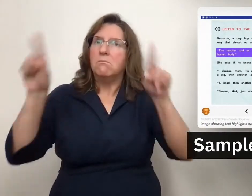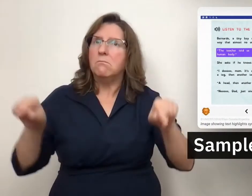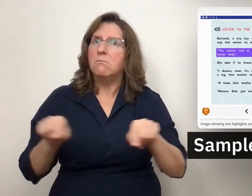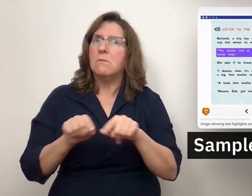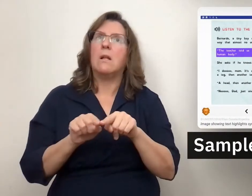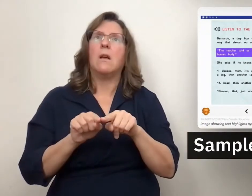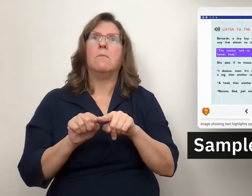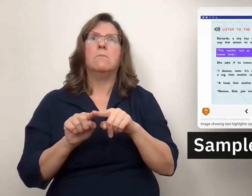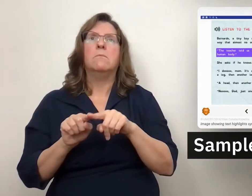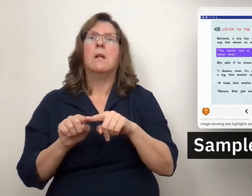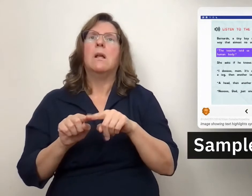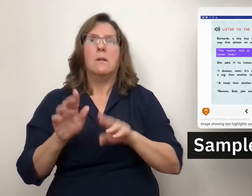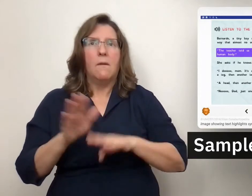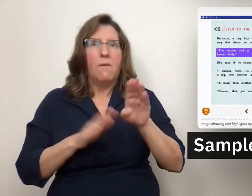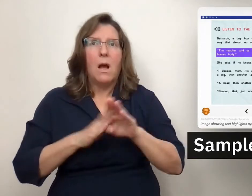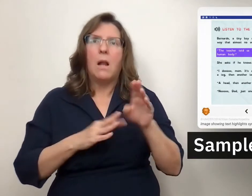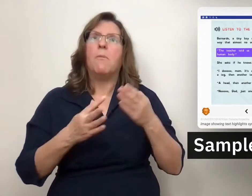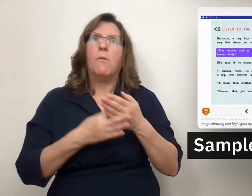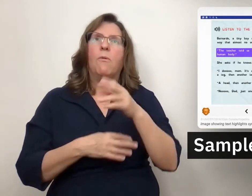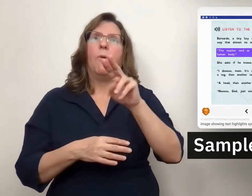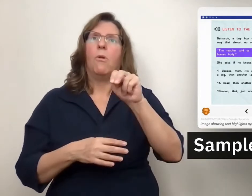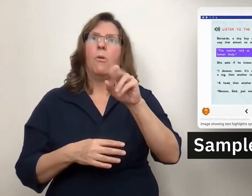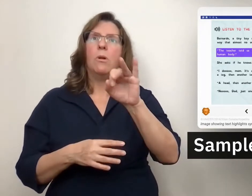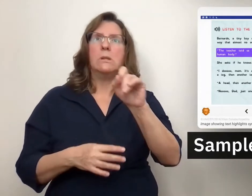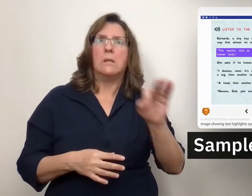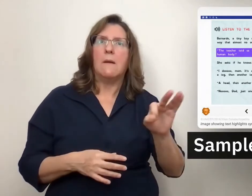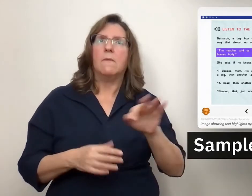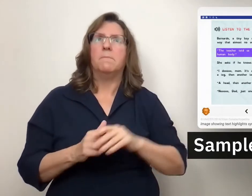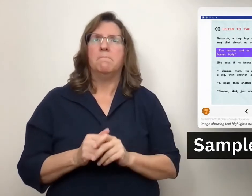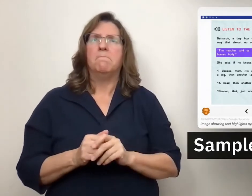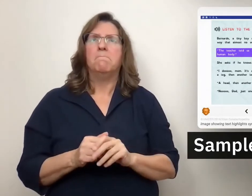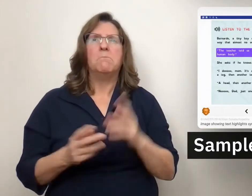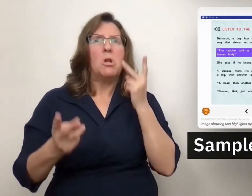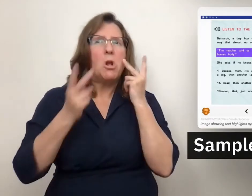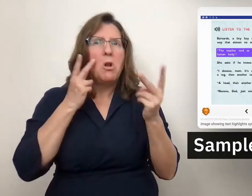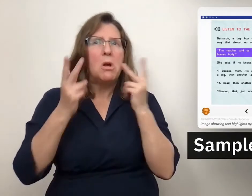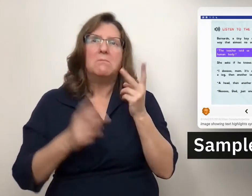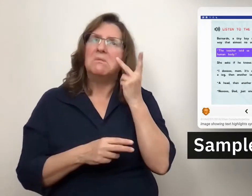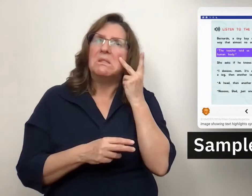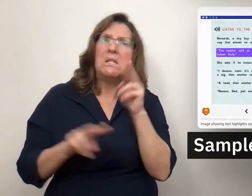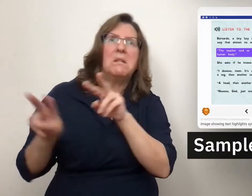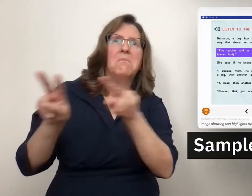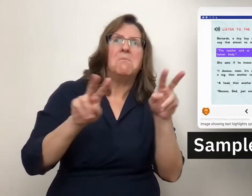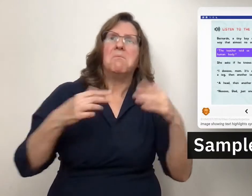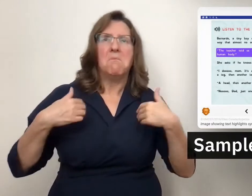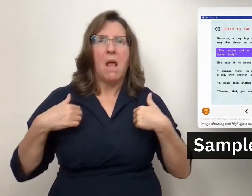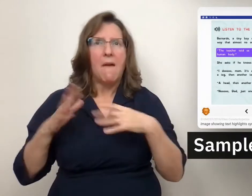On this slide you can see one sample I pulled from UNICEF's prototypes.